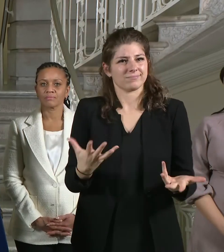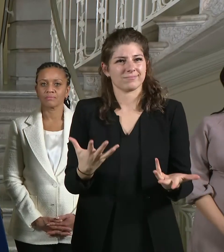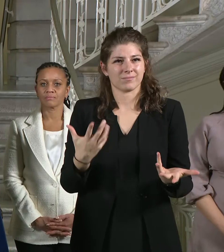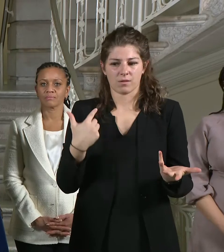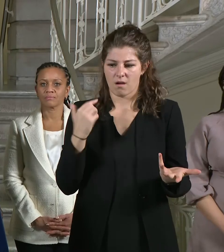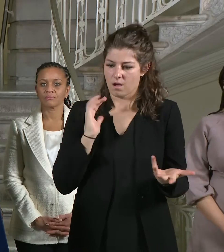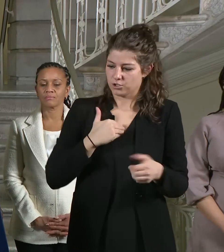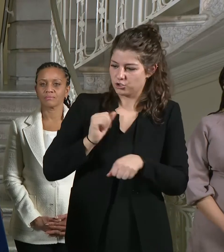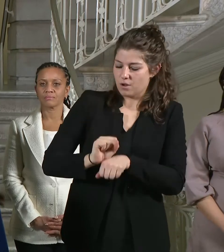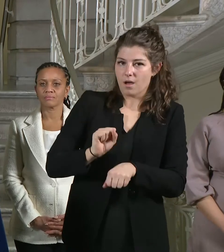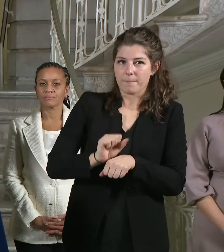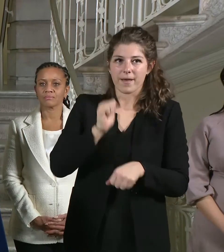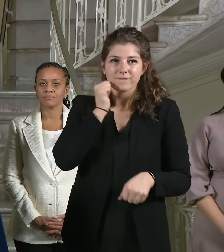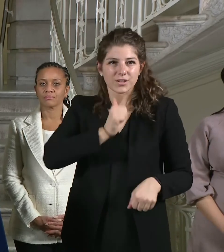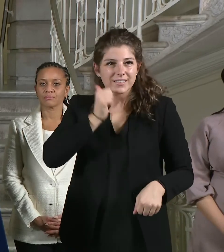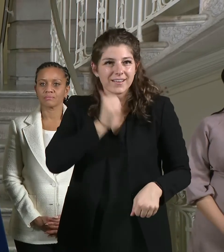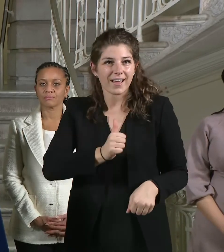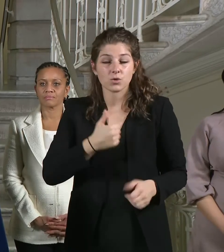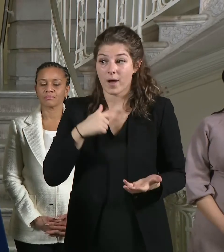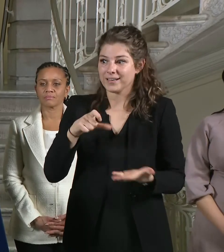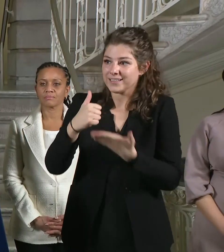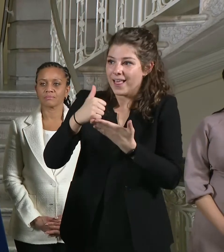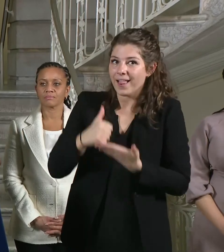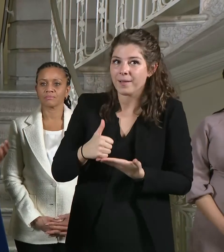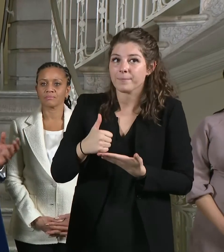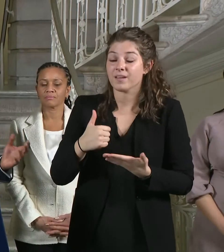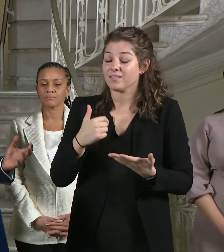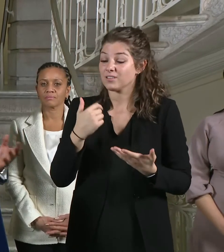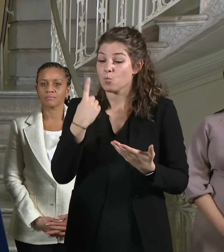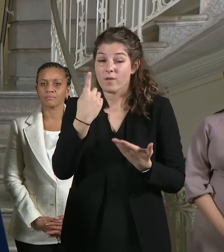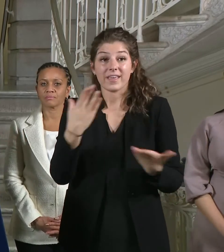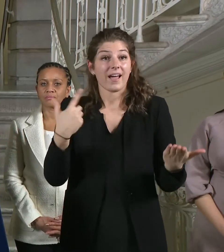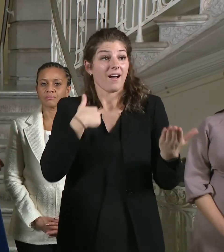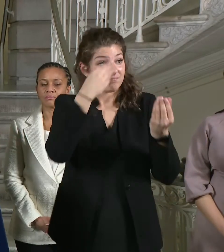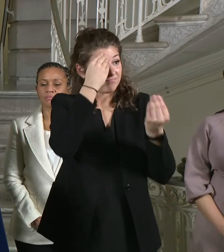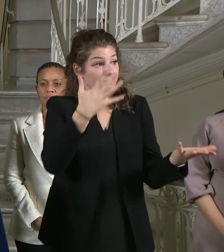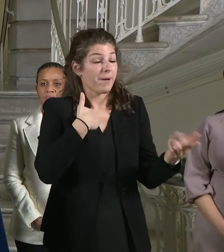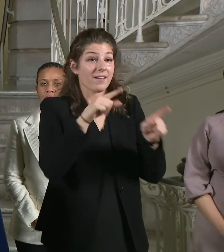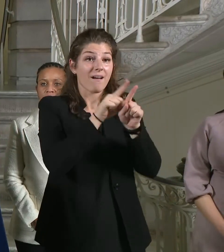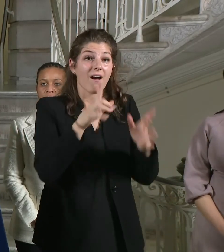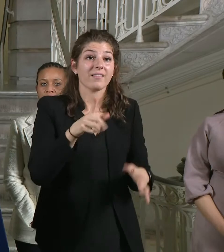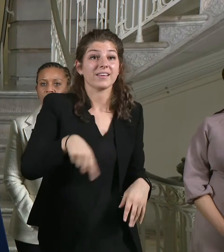TELLING US DO OUR JOB. WE ARE DOING THAT EVERY